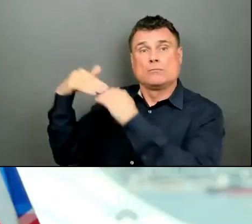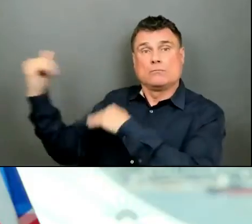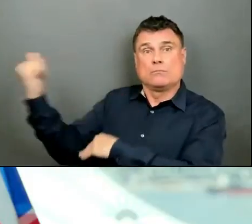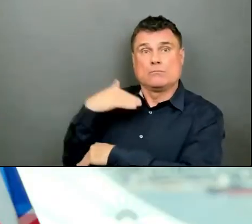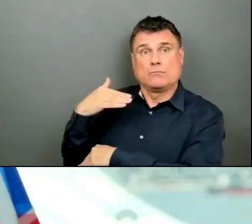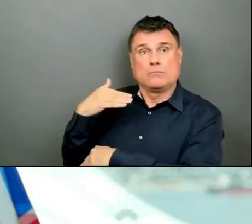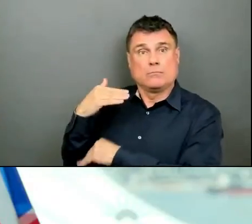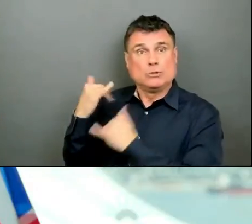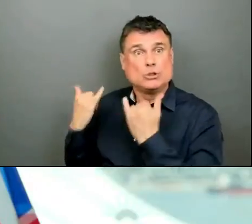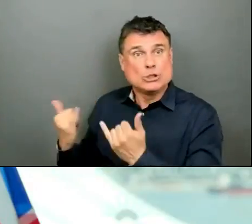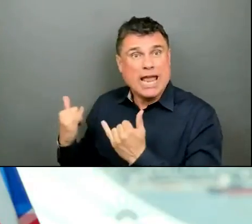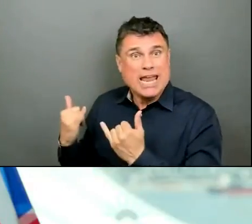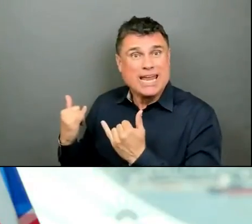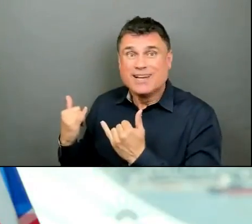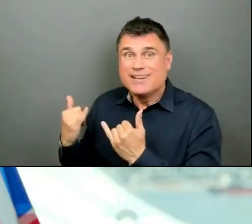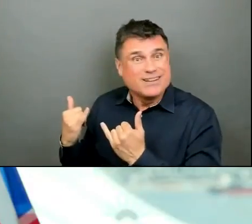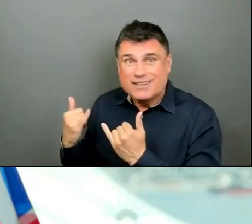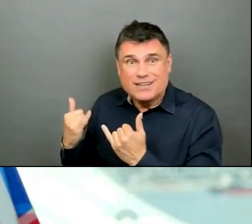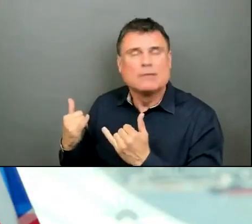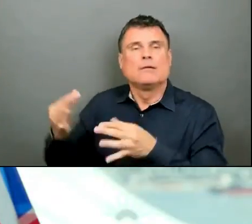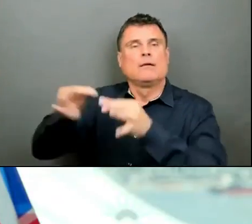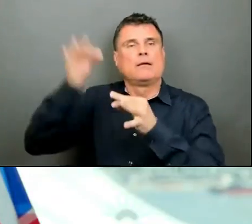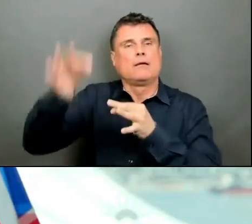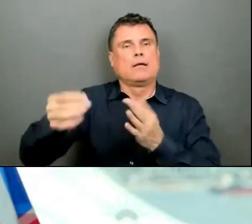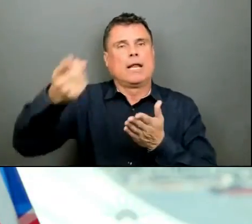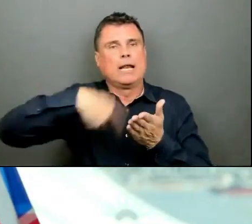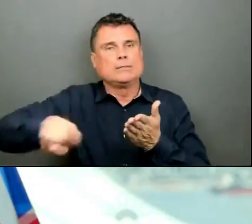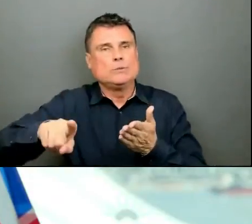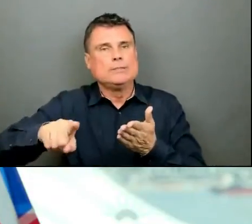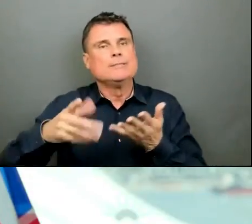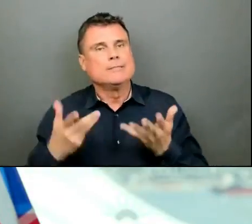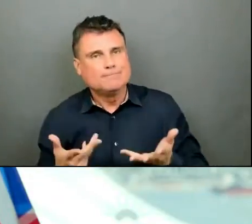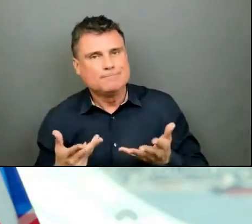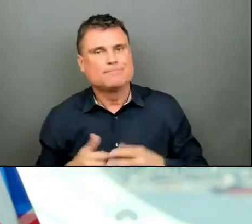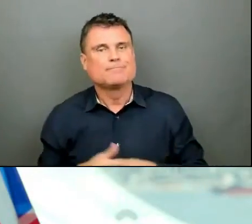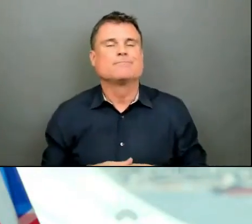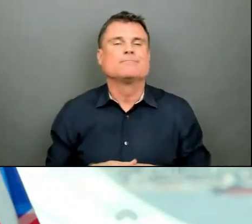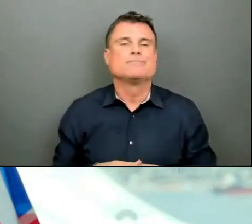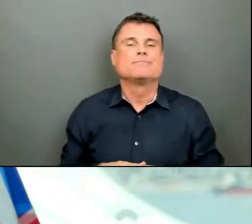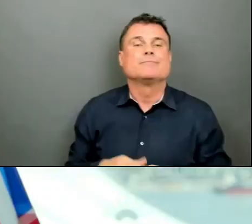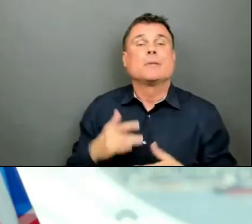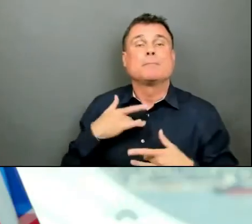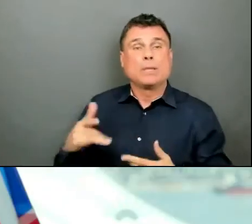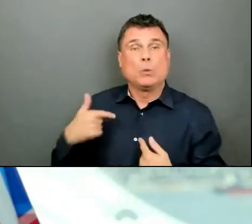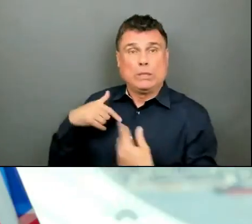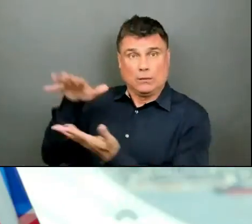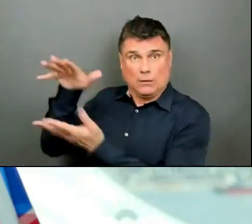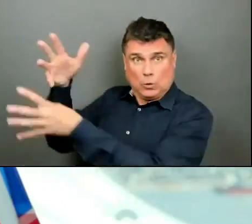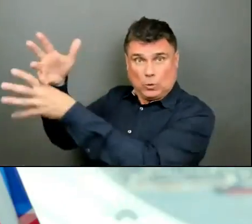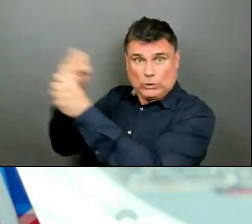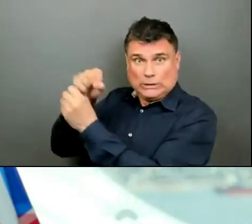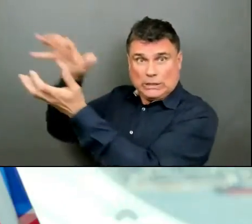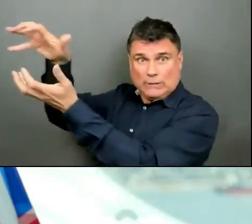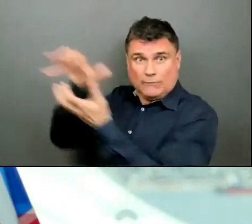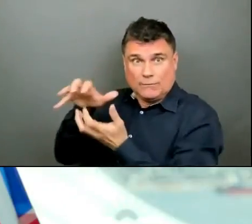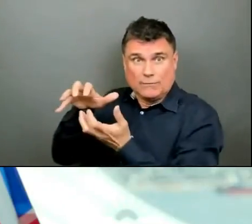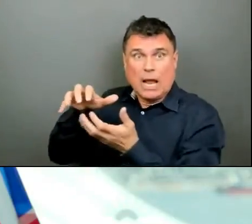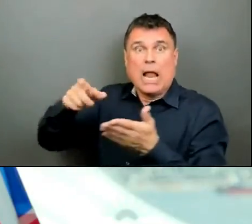next week, so that presents challenges. In general we receive vaccine one week and it is part of delivery the following week.